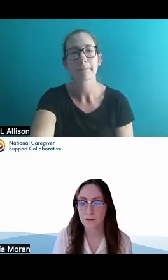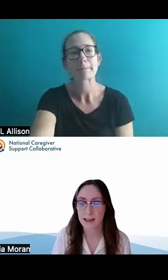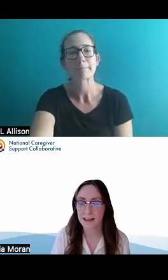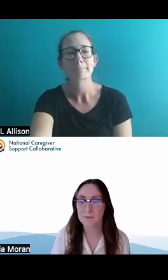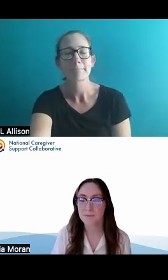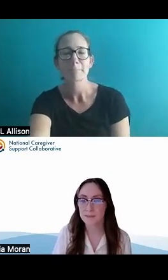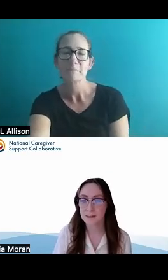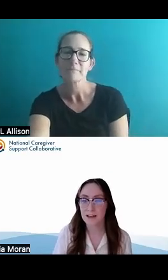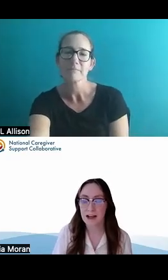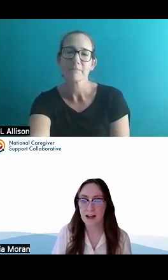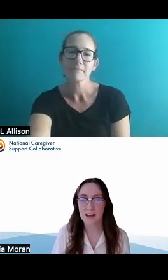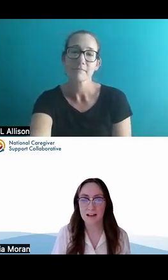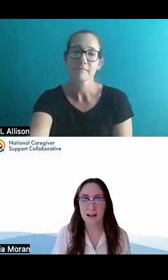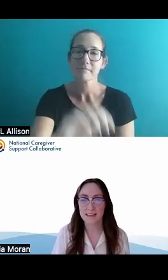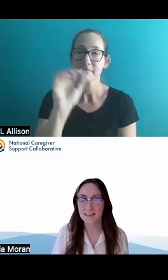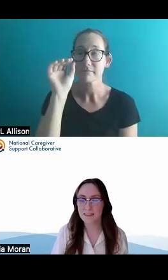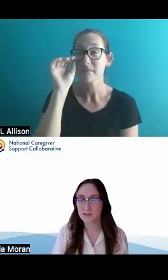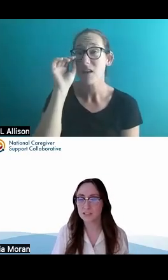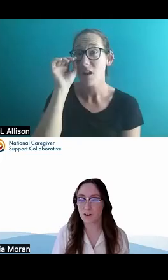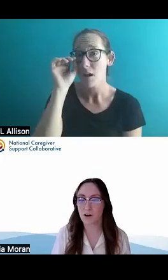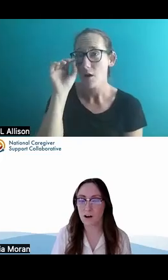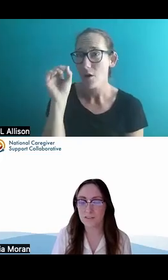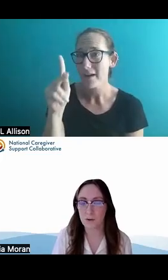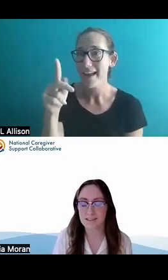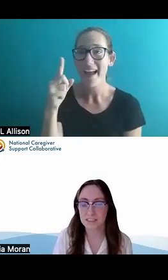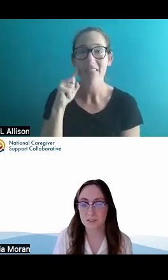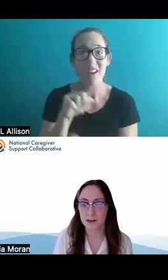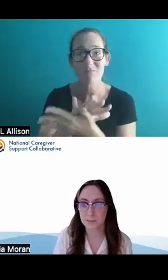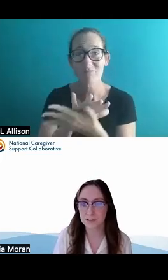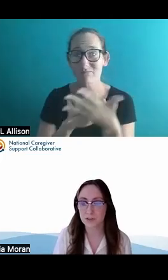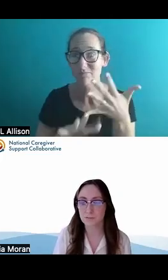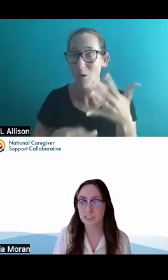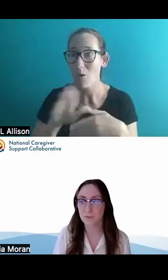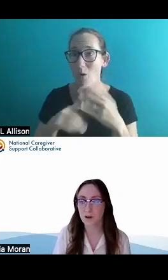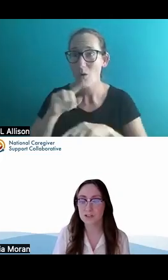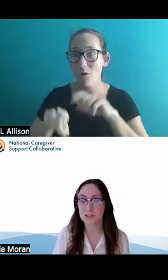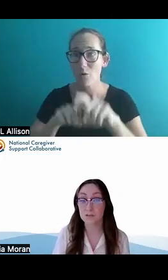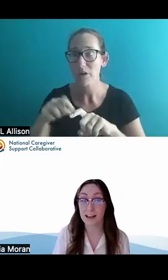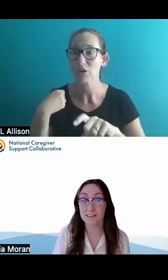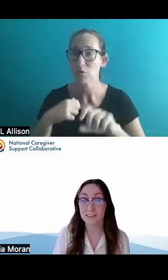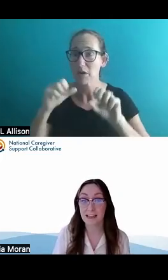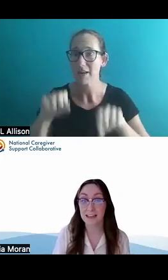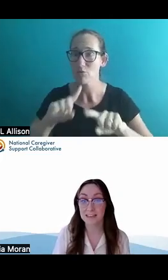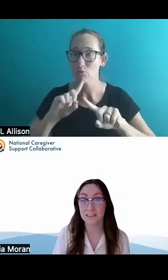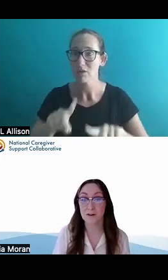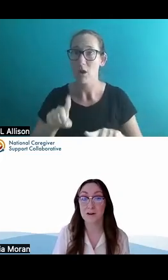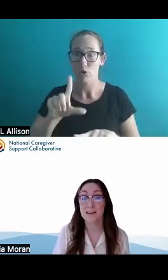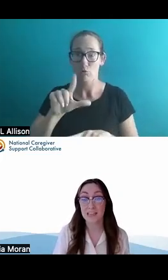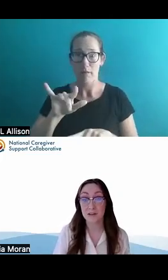Okay, I think that those are all of the questions we're able to respond to live today. So thank you